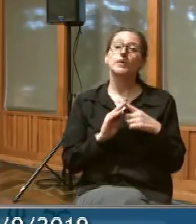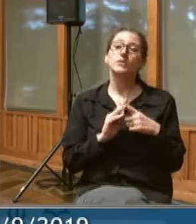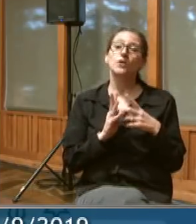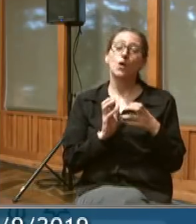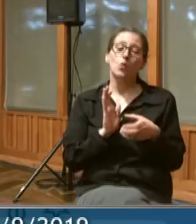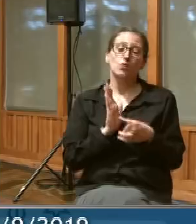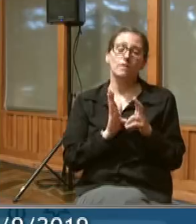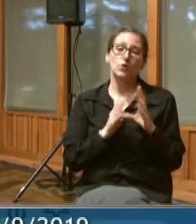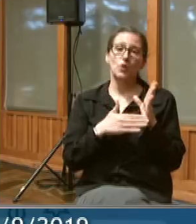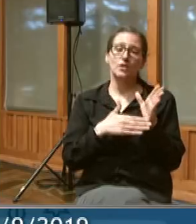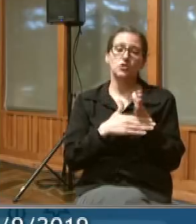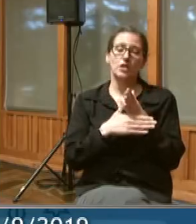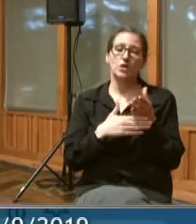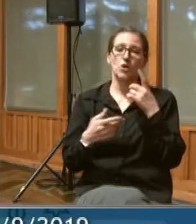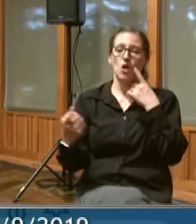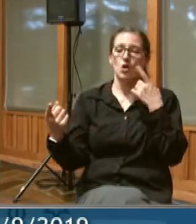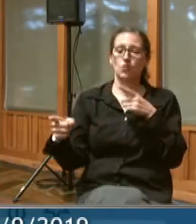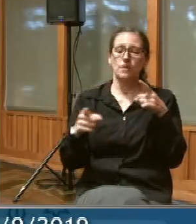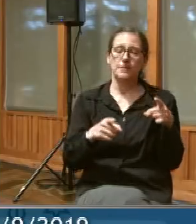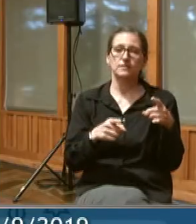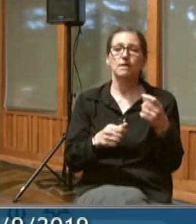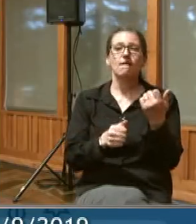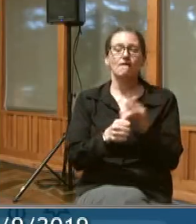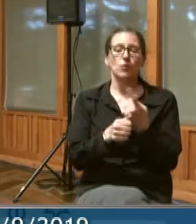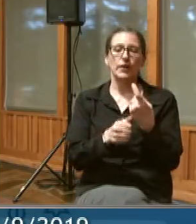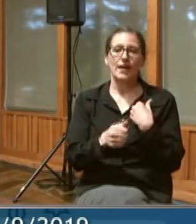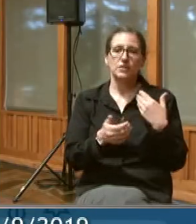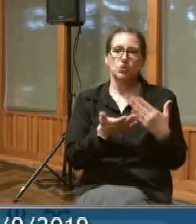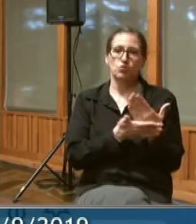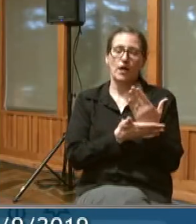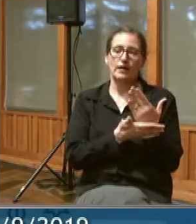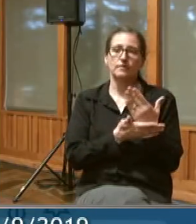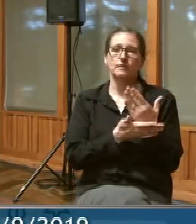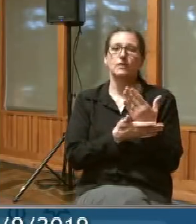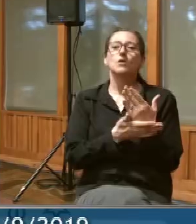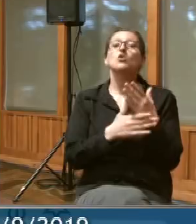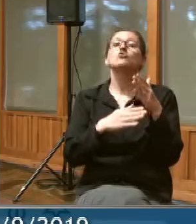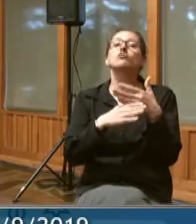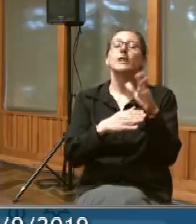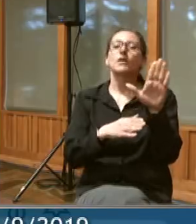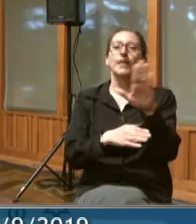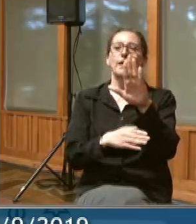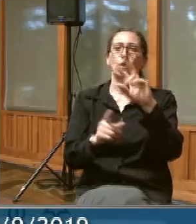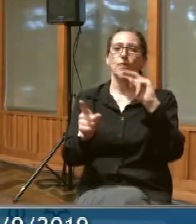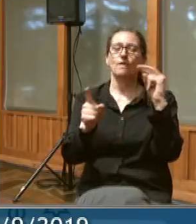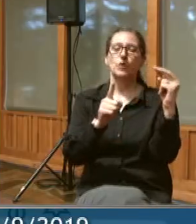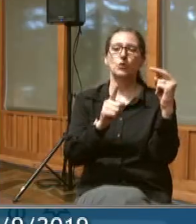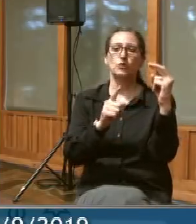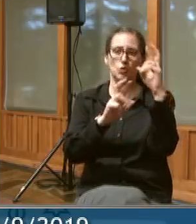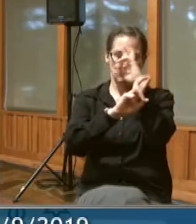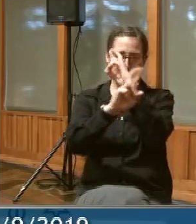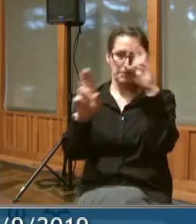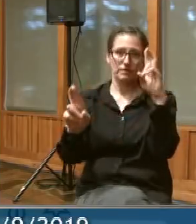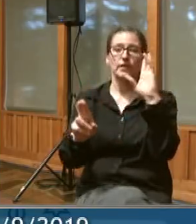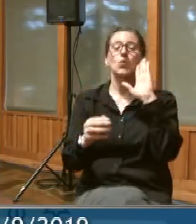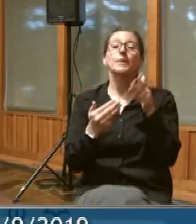STICKY NOAPTS AND YOU CAN TWEET TO CBO. BEFORE WE START I WOULD LIKE TO REVIEW THE SHARED AGREEMENT.